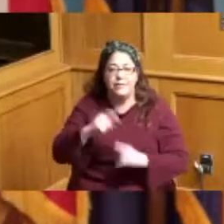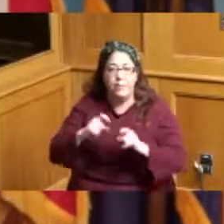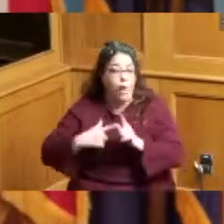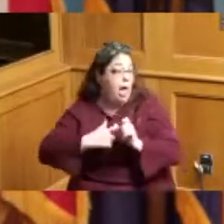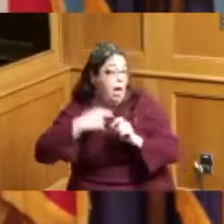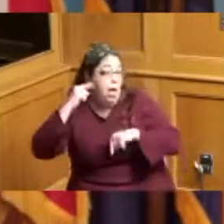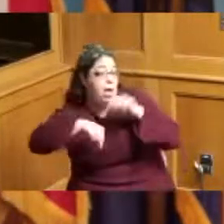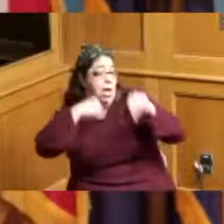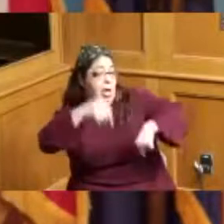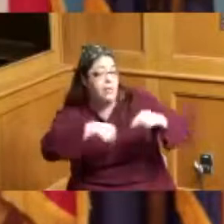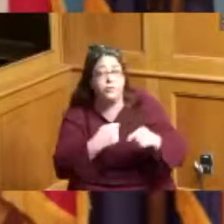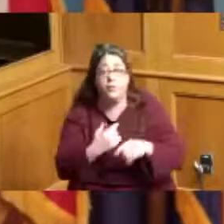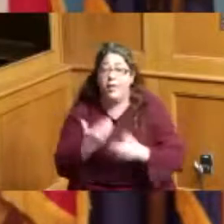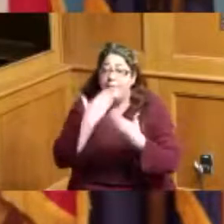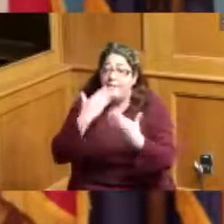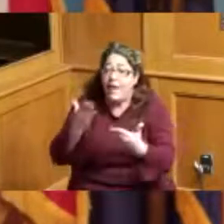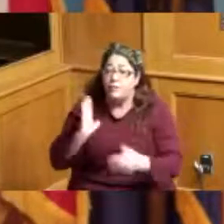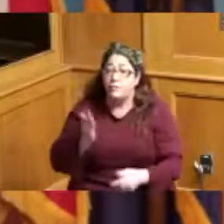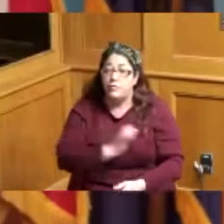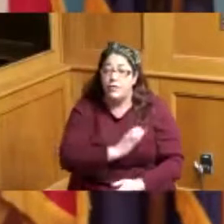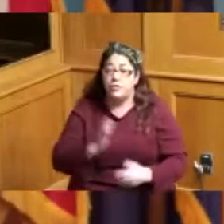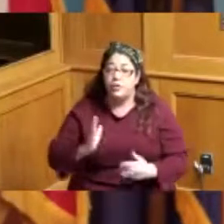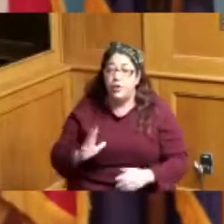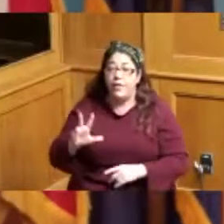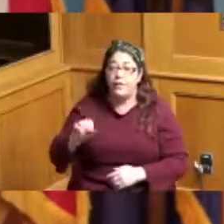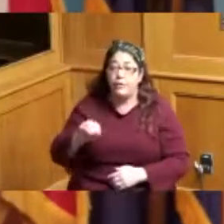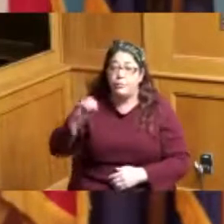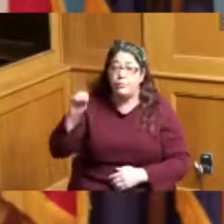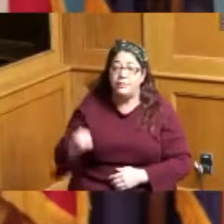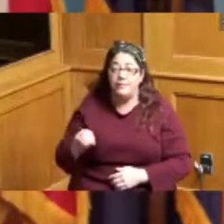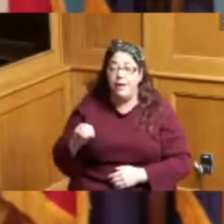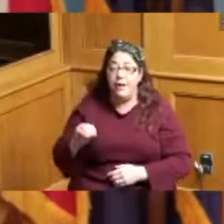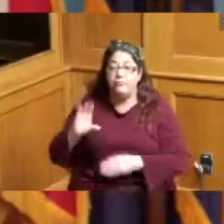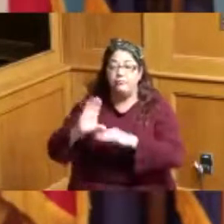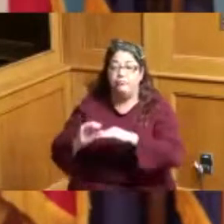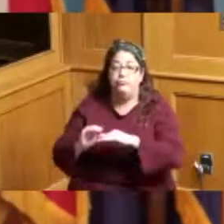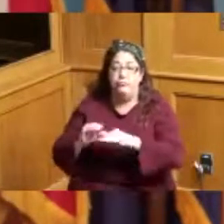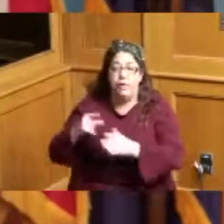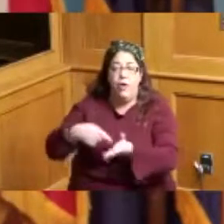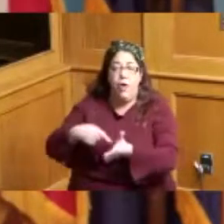and thanks to our Commission you got a 30 percent break but the reality is for years you've been